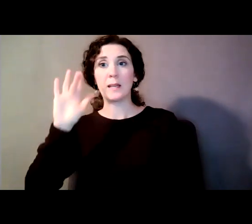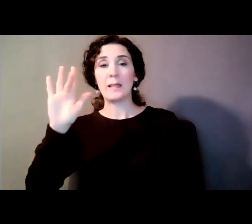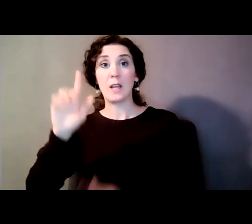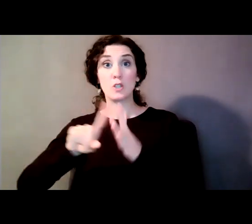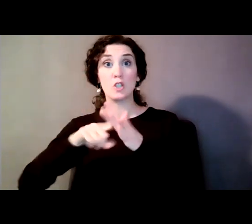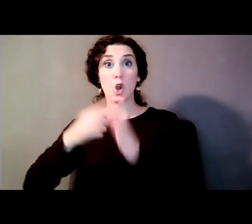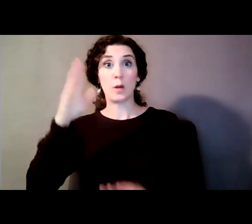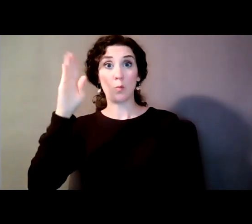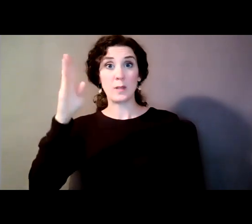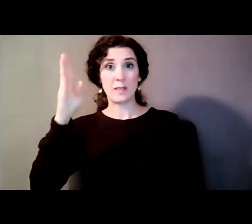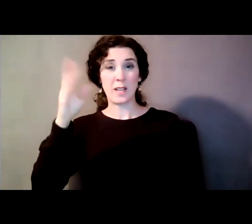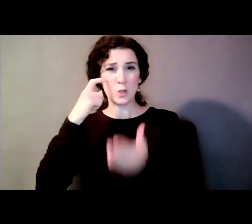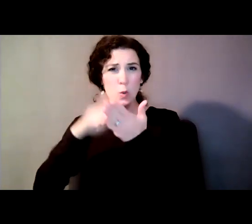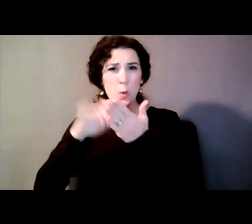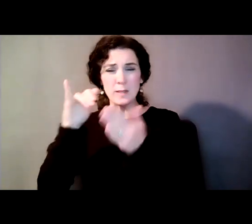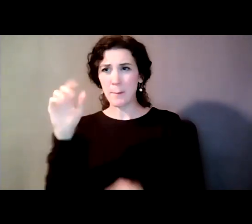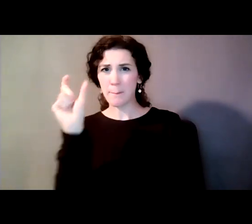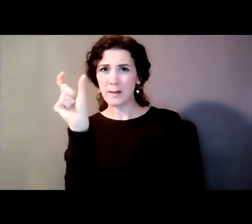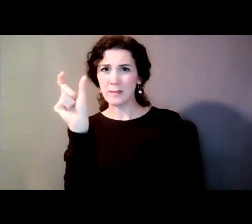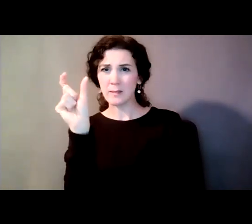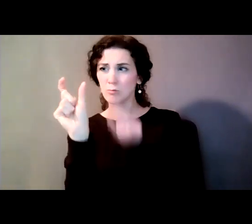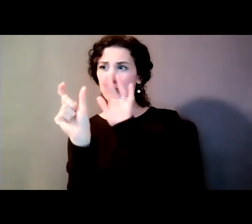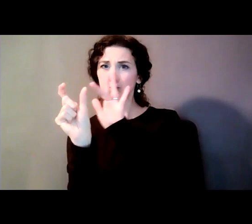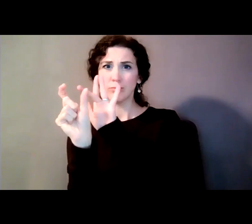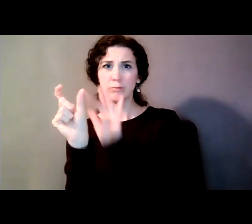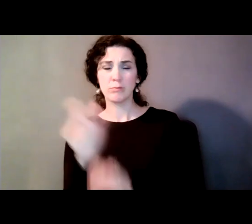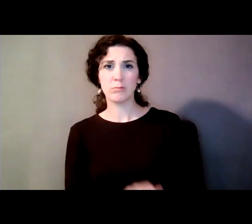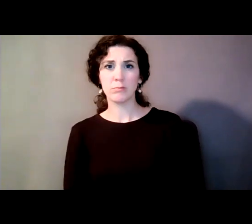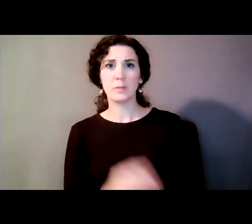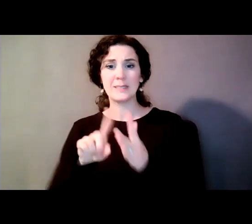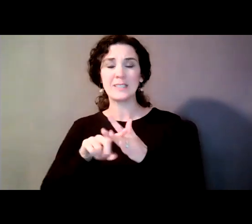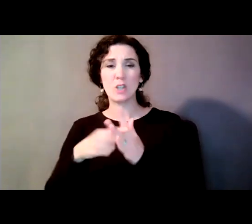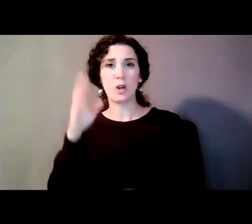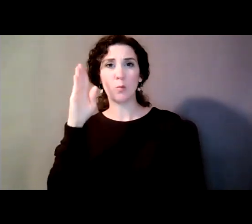that little button start the presentation at the beginning.